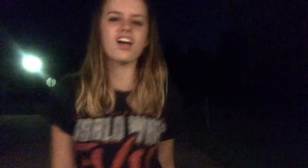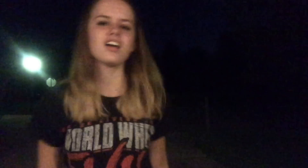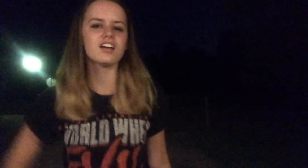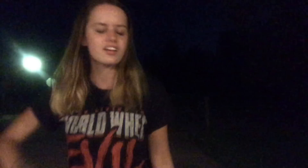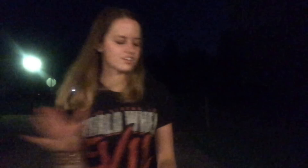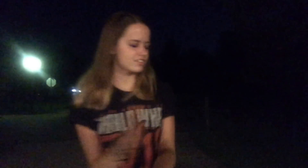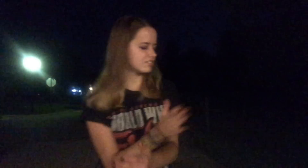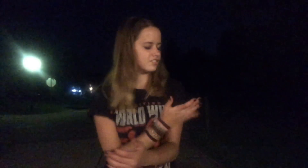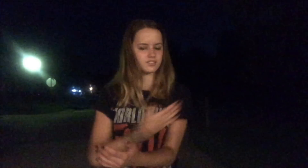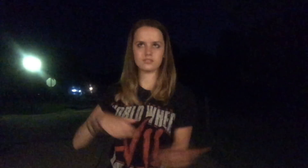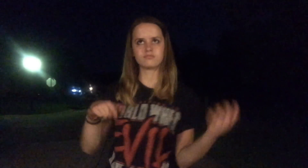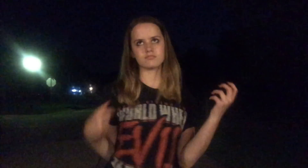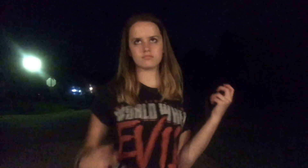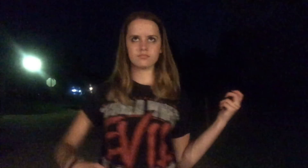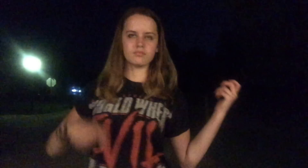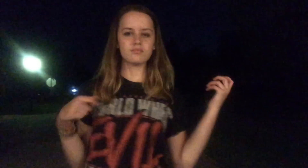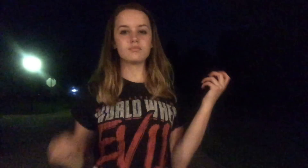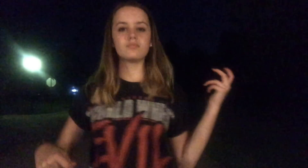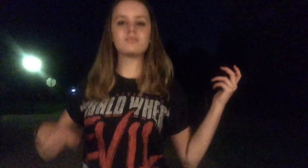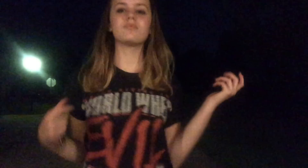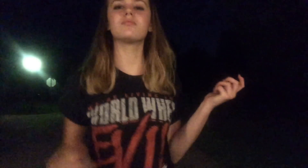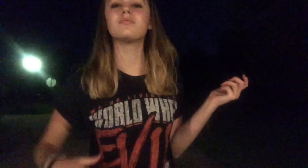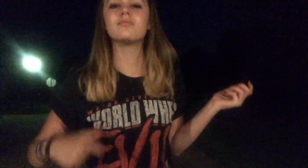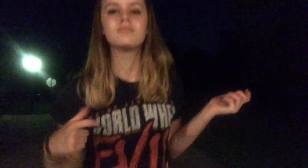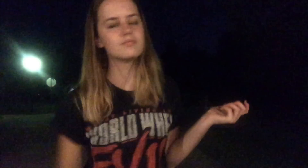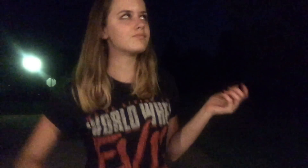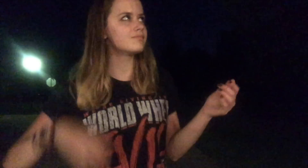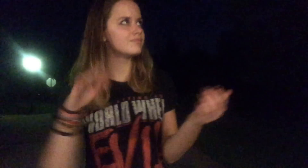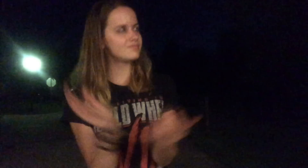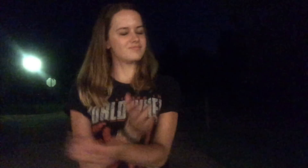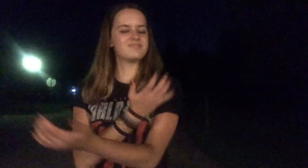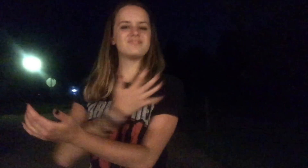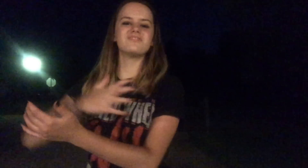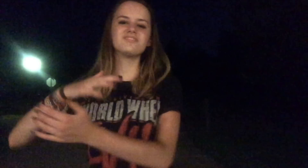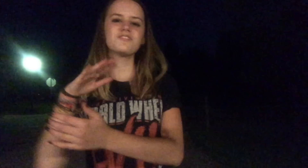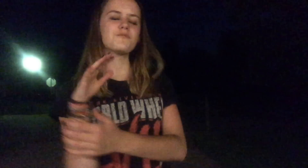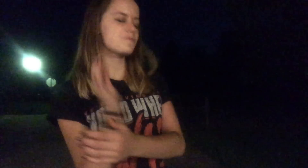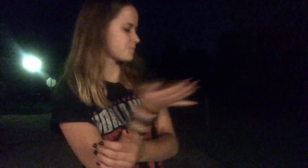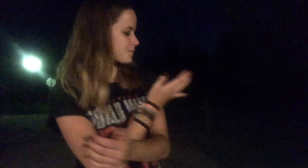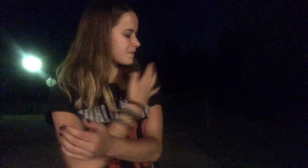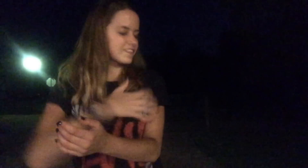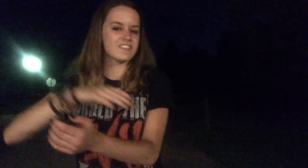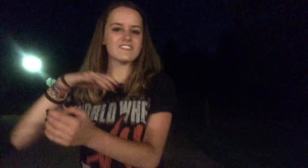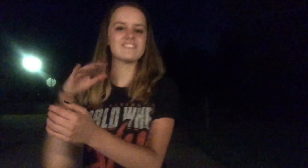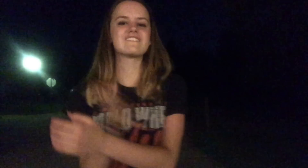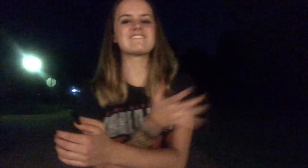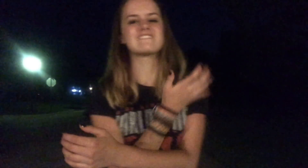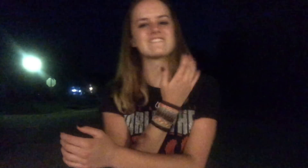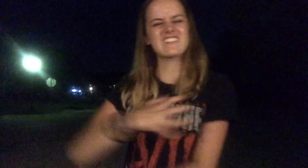*Guitar solo*